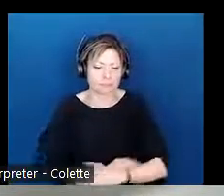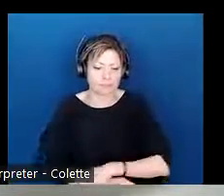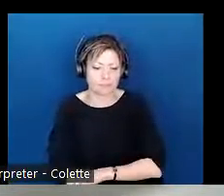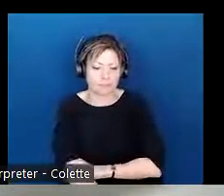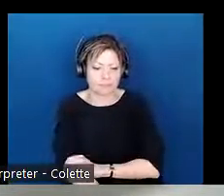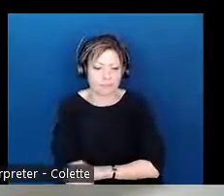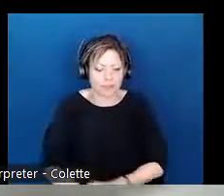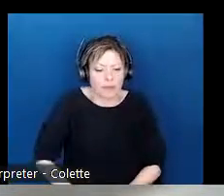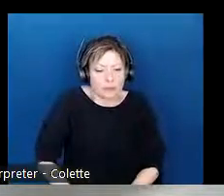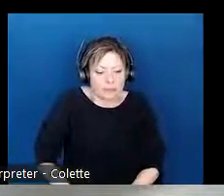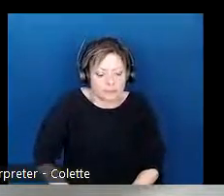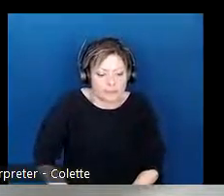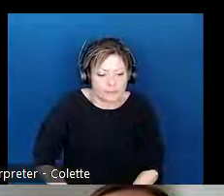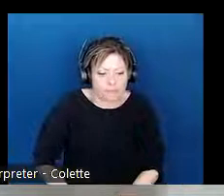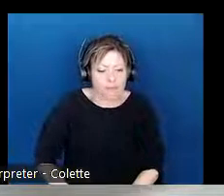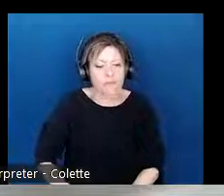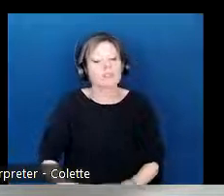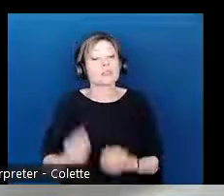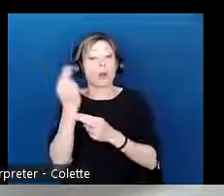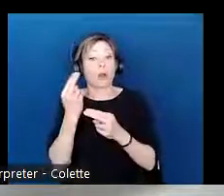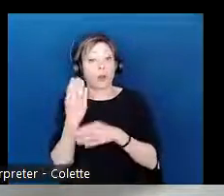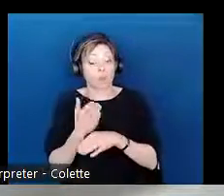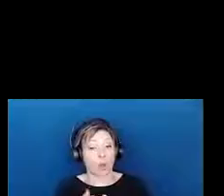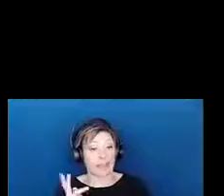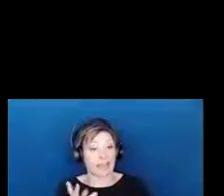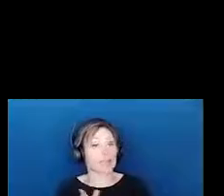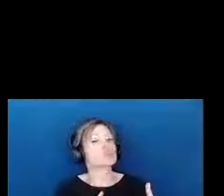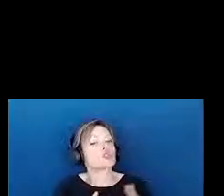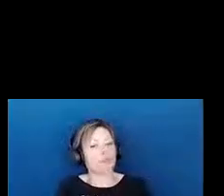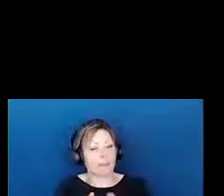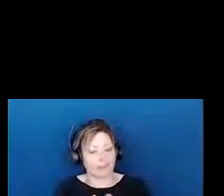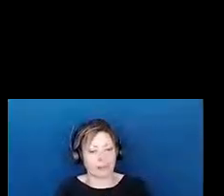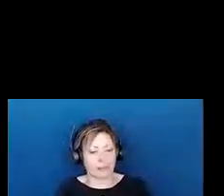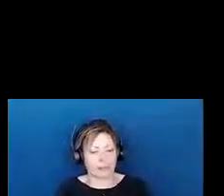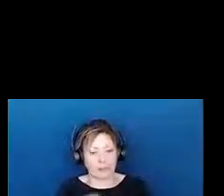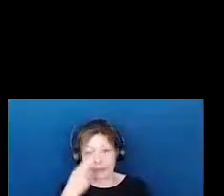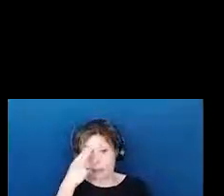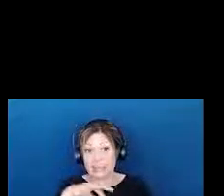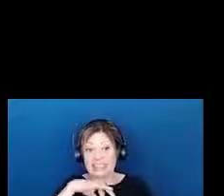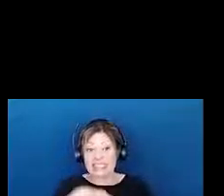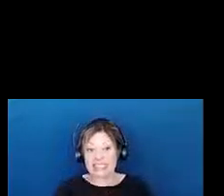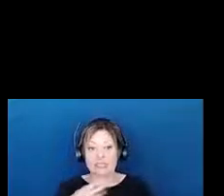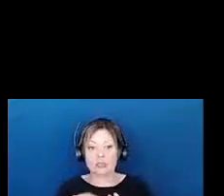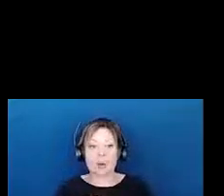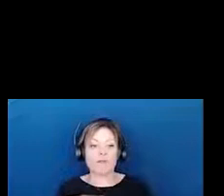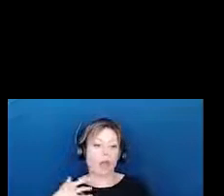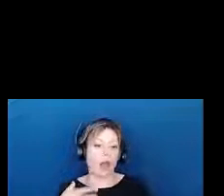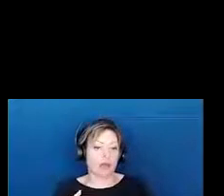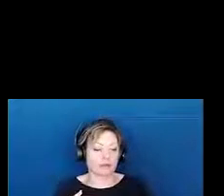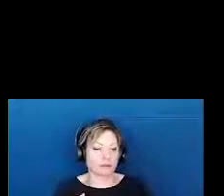So another artwork here another ceramic piece this is called Seeds of Life by Pat Small and